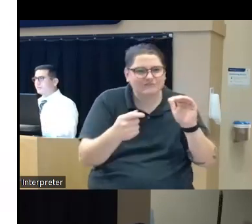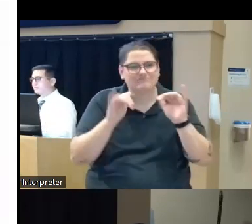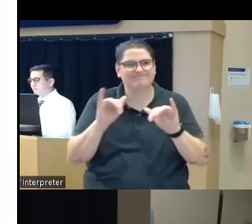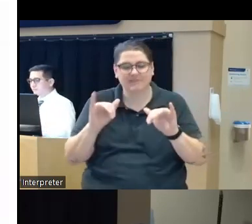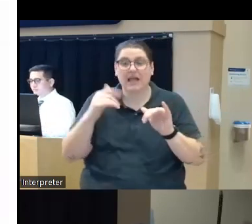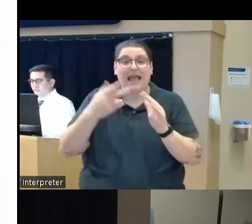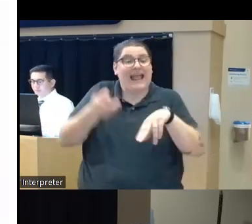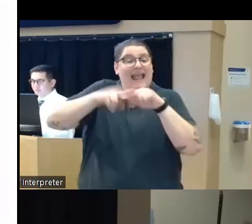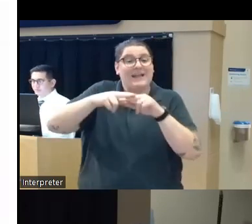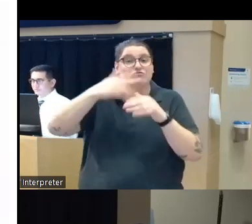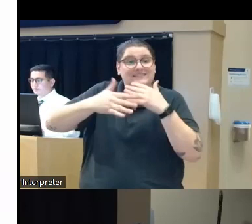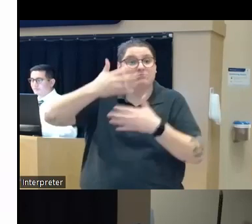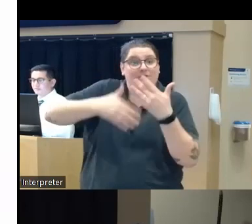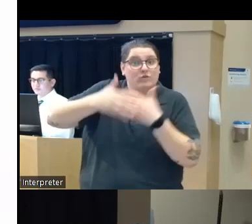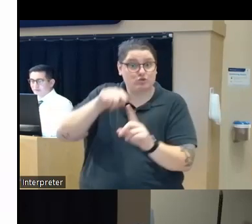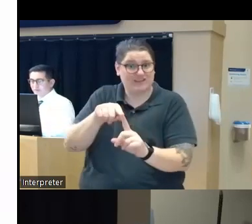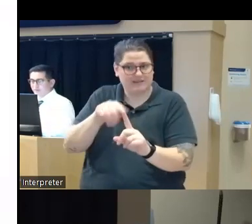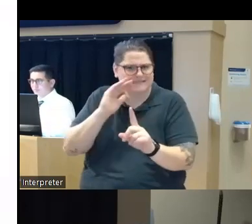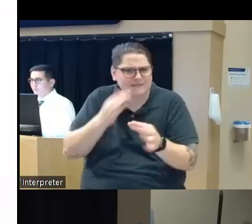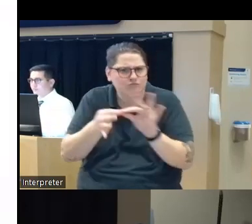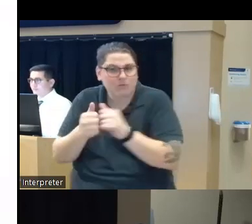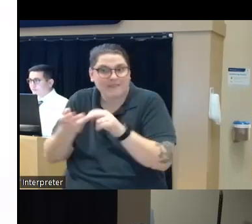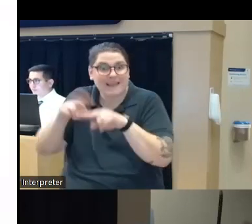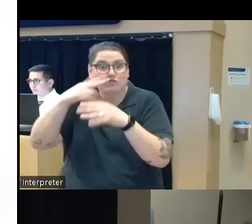know this increased perfusion that we're seeing is related to increased perfusion that's also